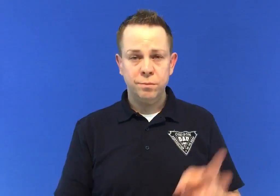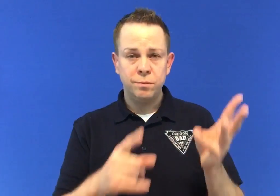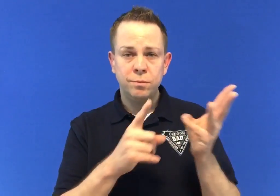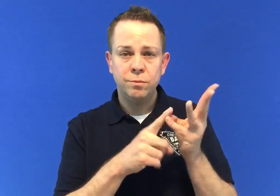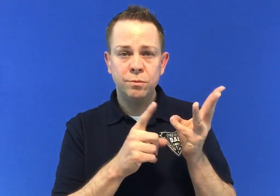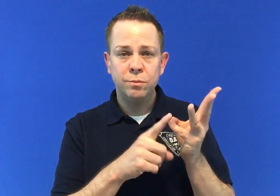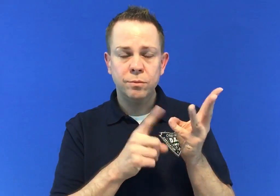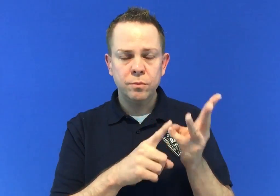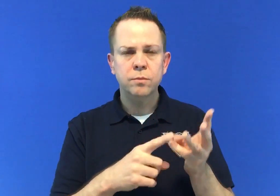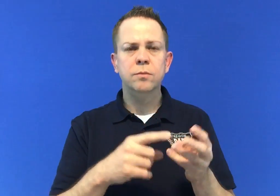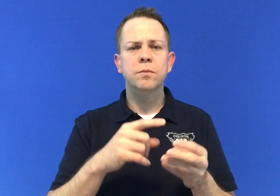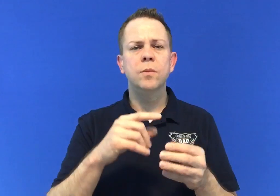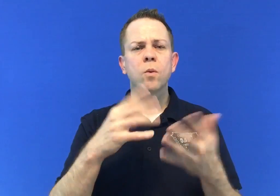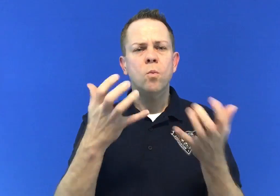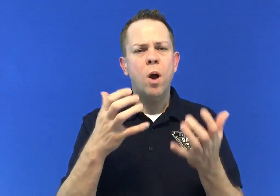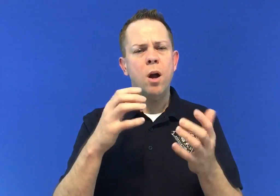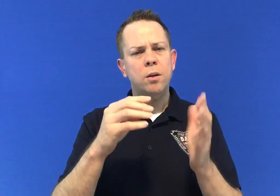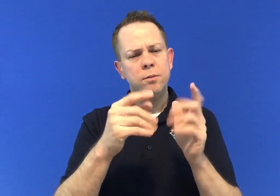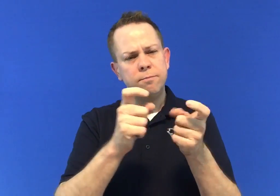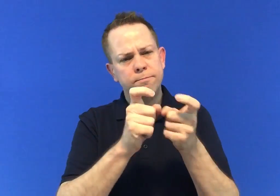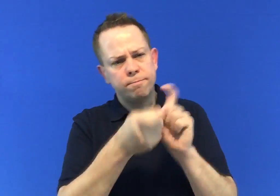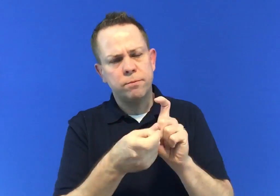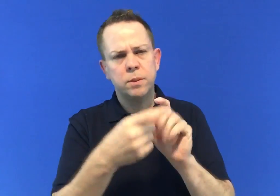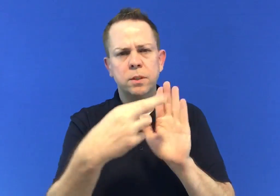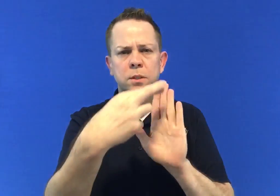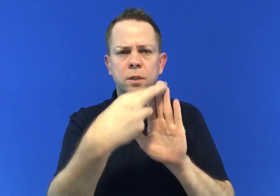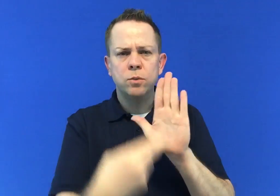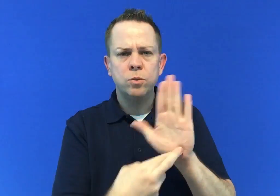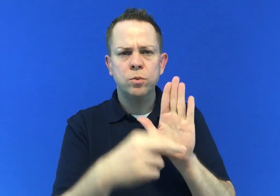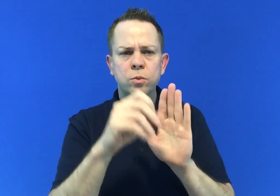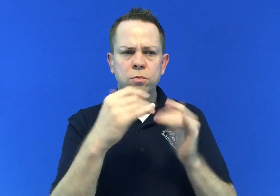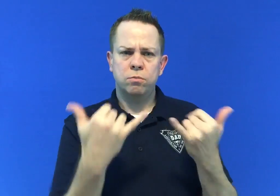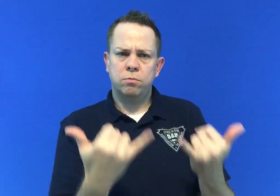6) They want to change the statute.